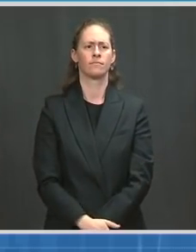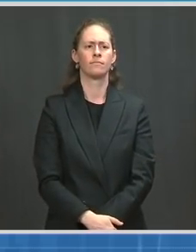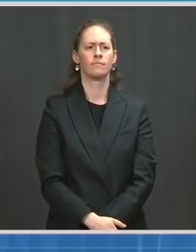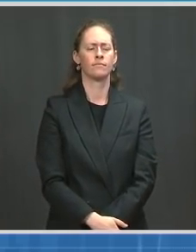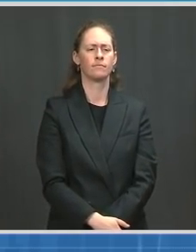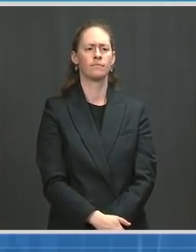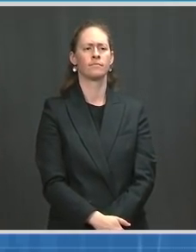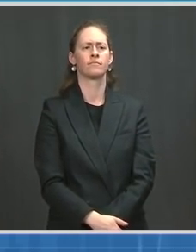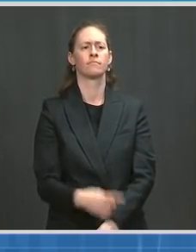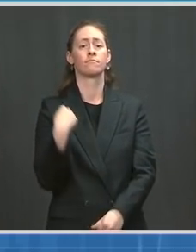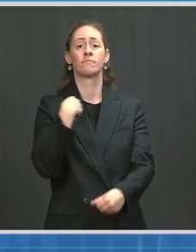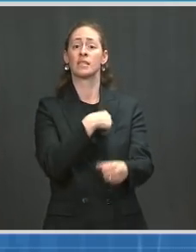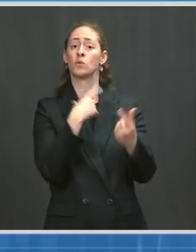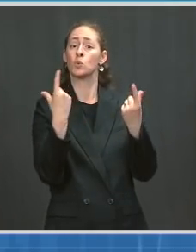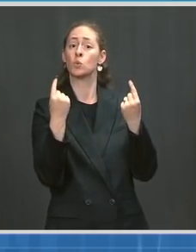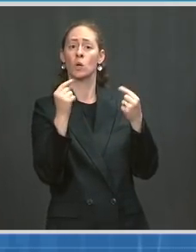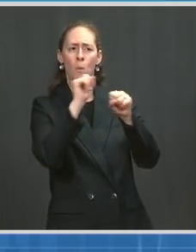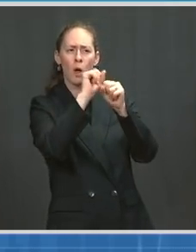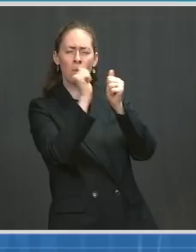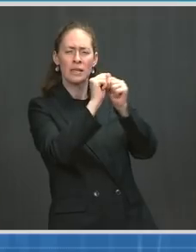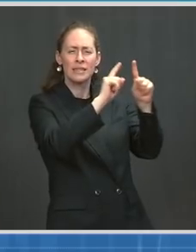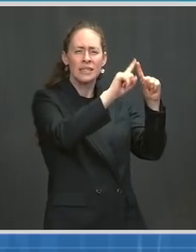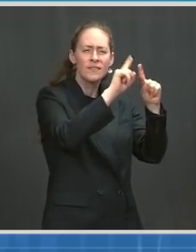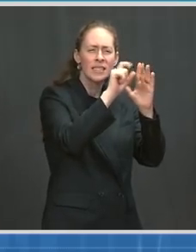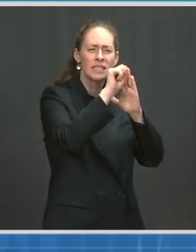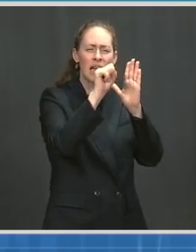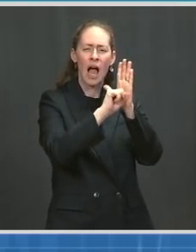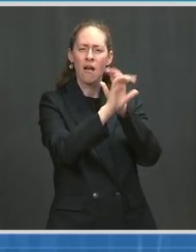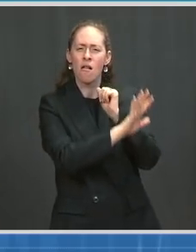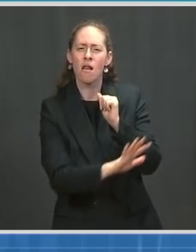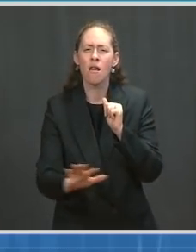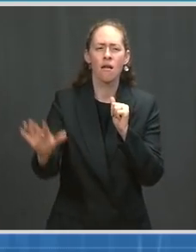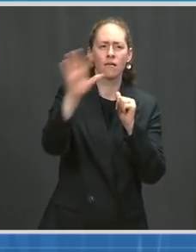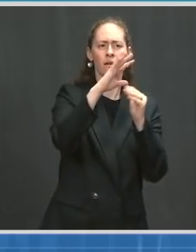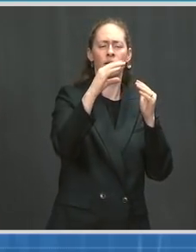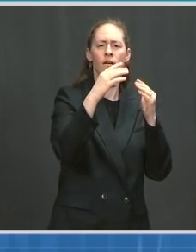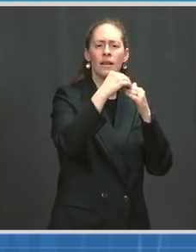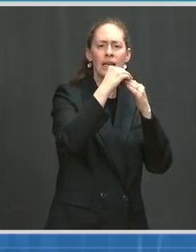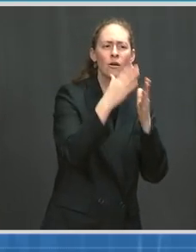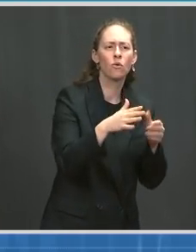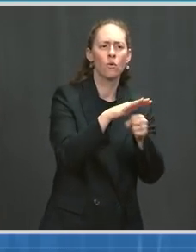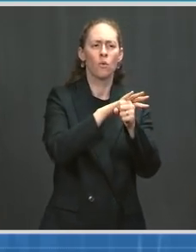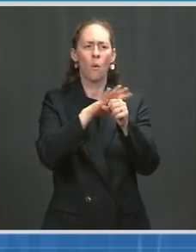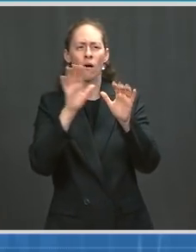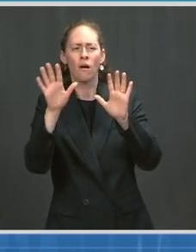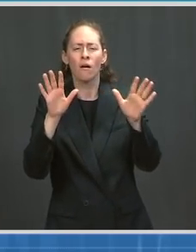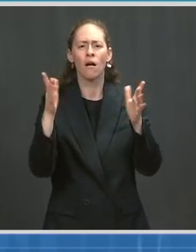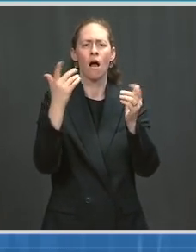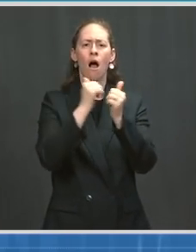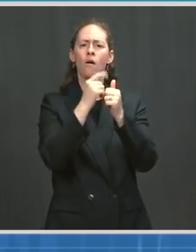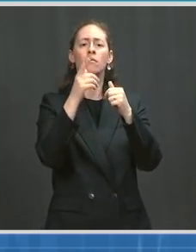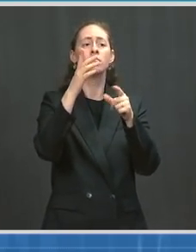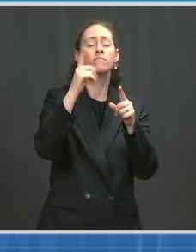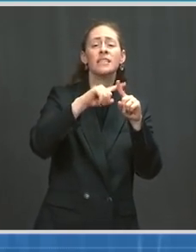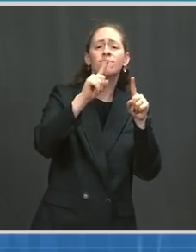to try and get more access to race and ethnicity data and have actually made some progress in that regard,